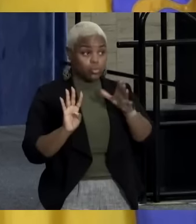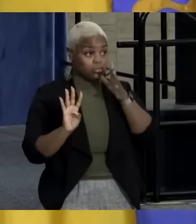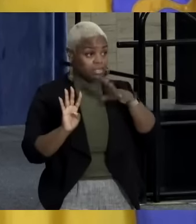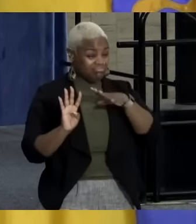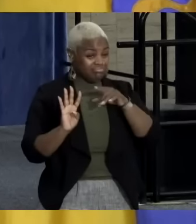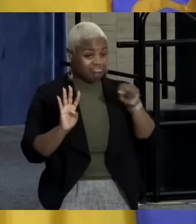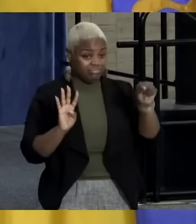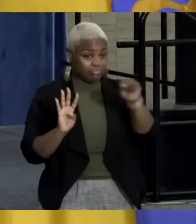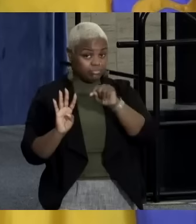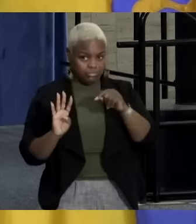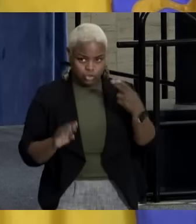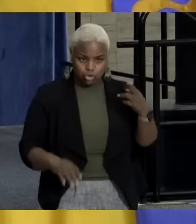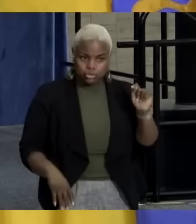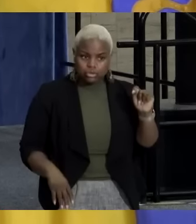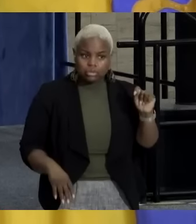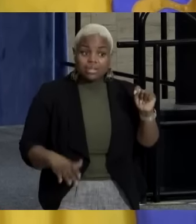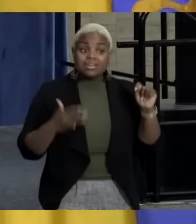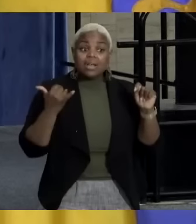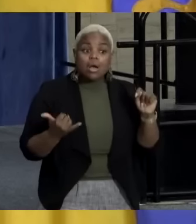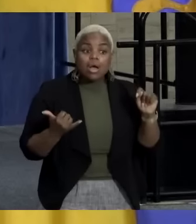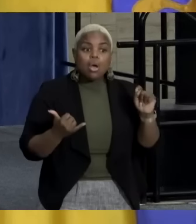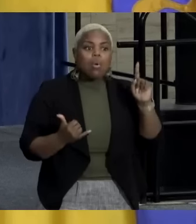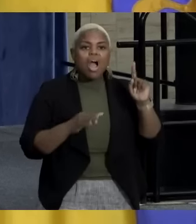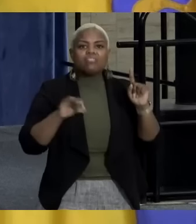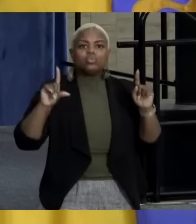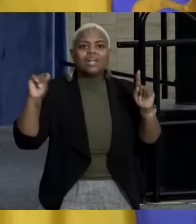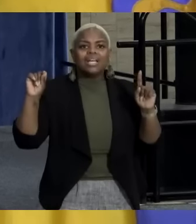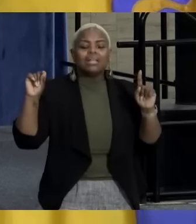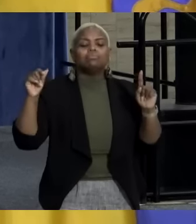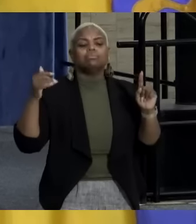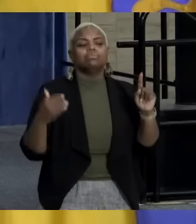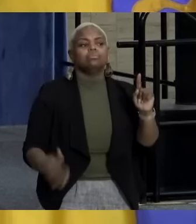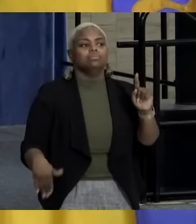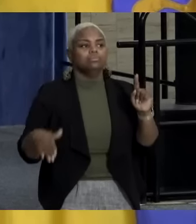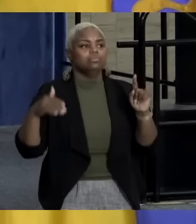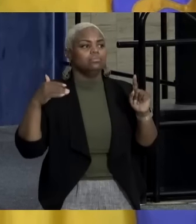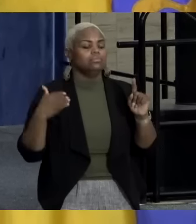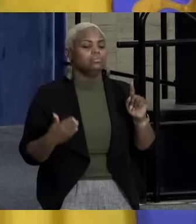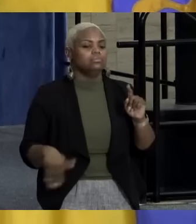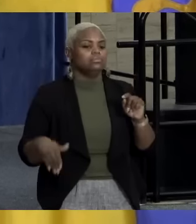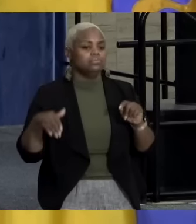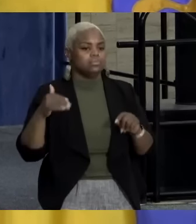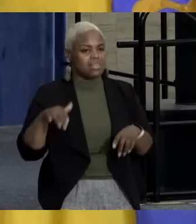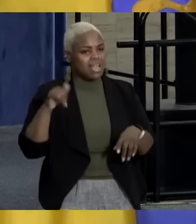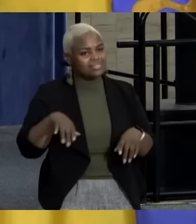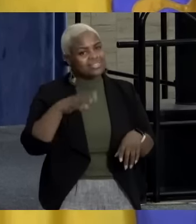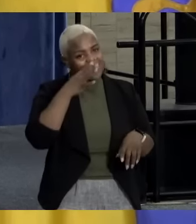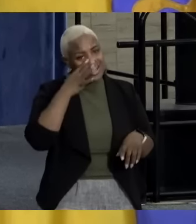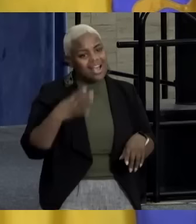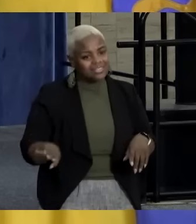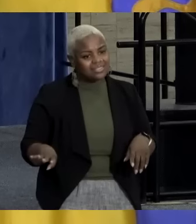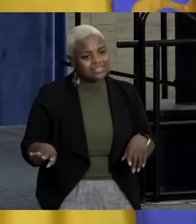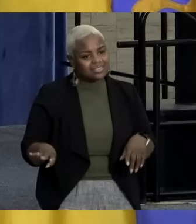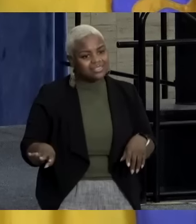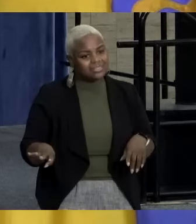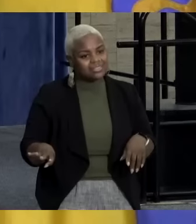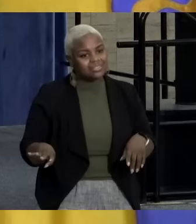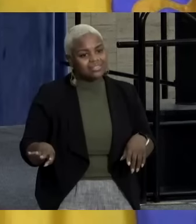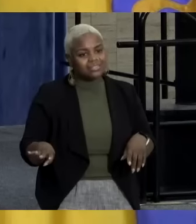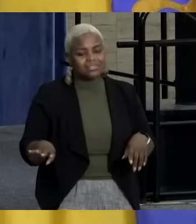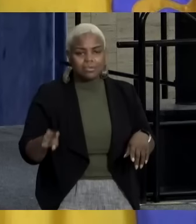in 20. That's not progress; that's neglect. That's malpractice. We can no longer accept